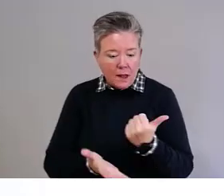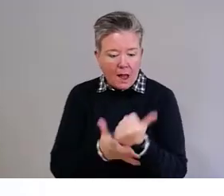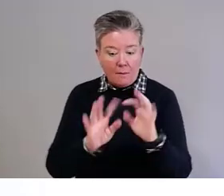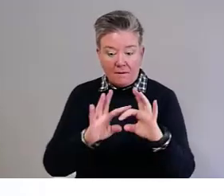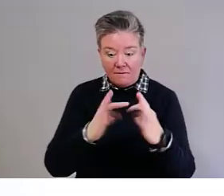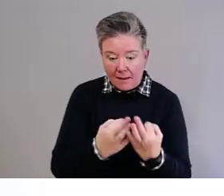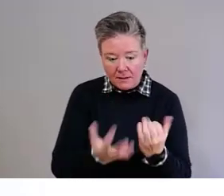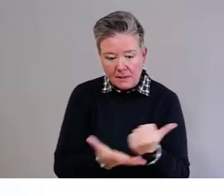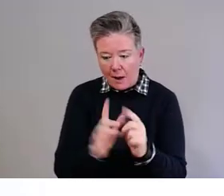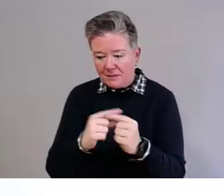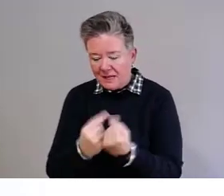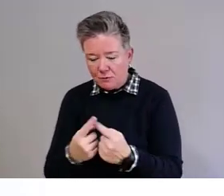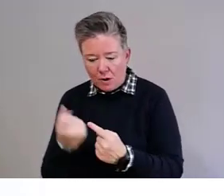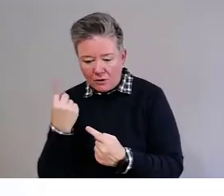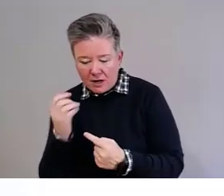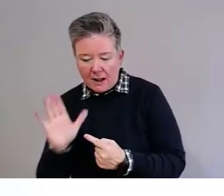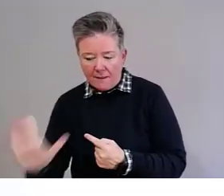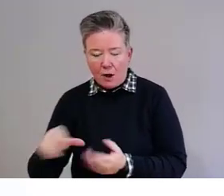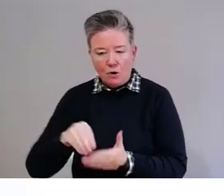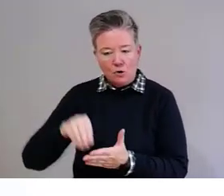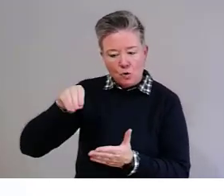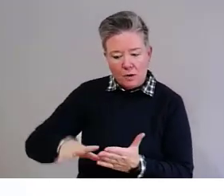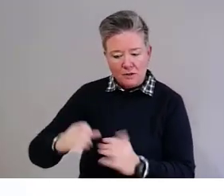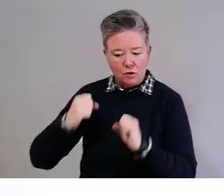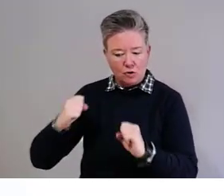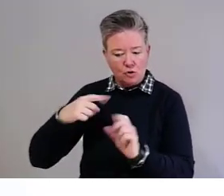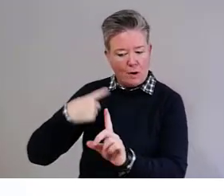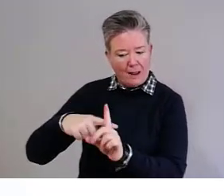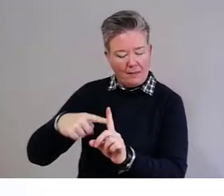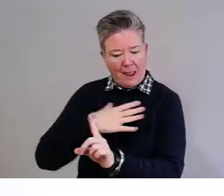understand the students' strengths and needs,